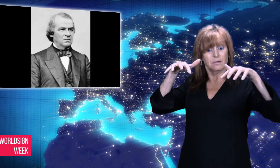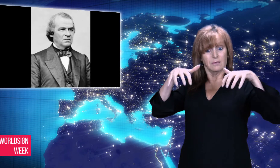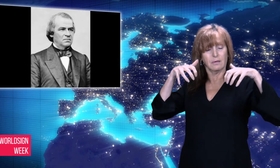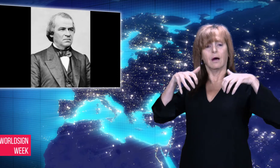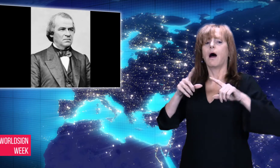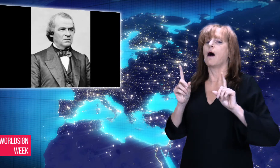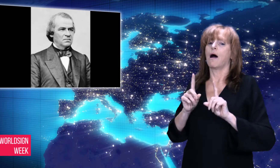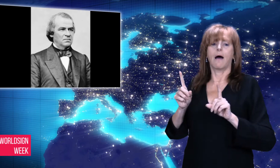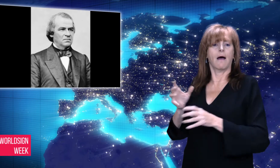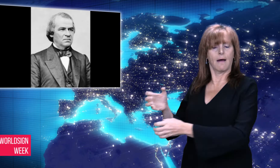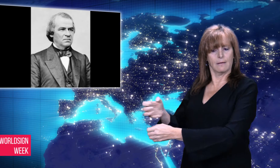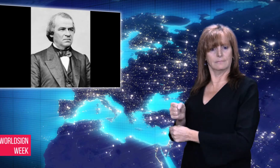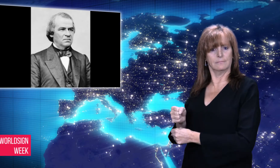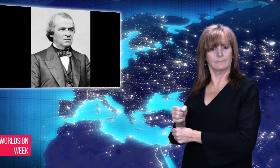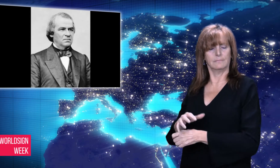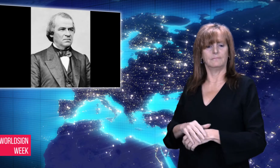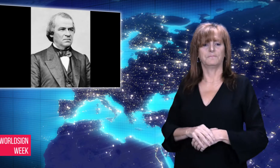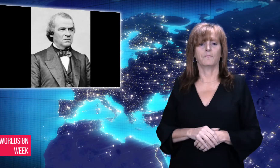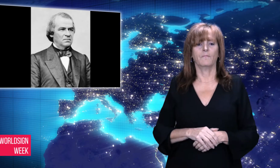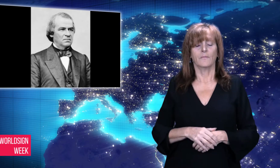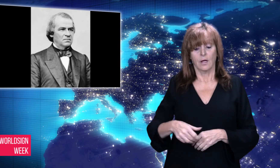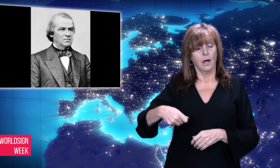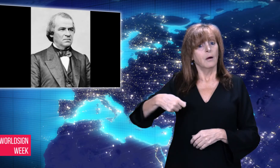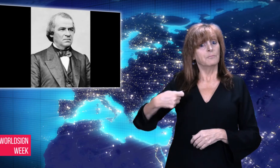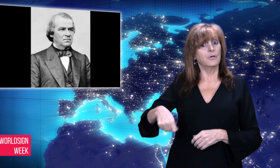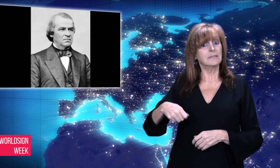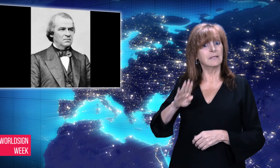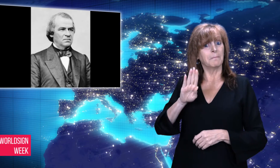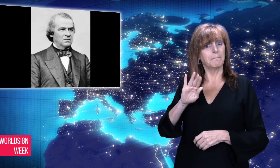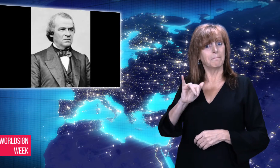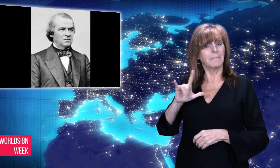1868 but he was acquitted by the Senate.